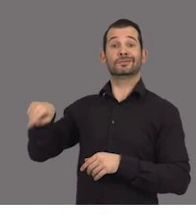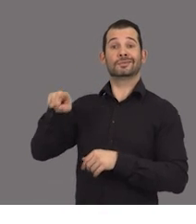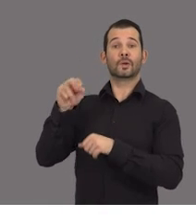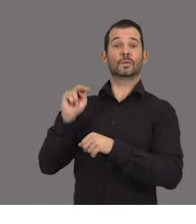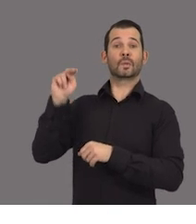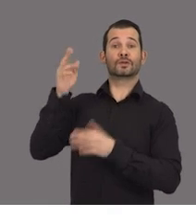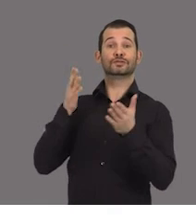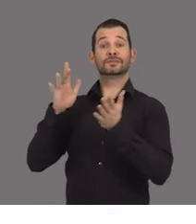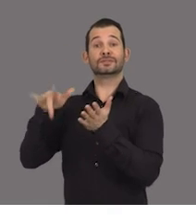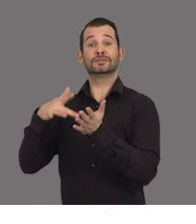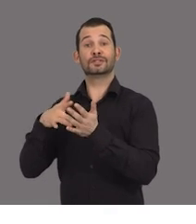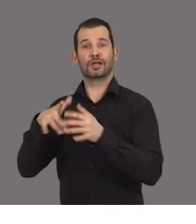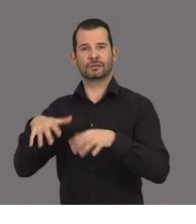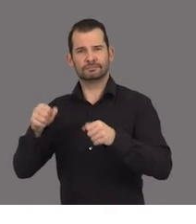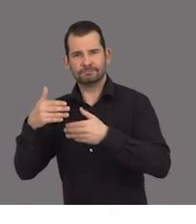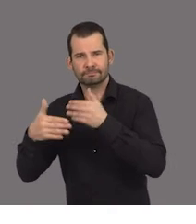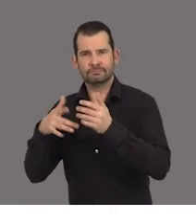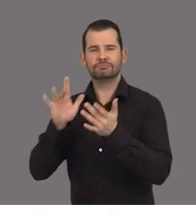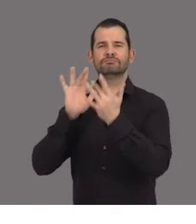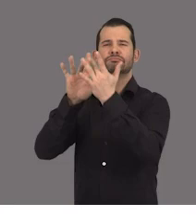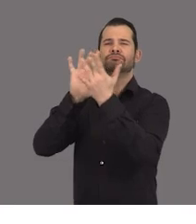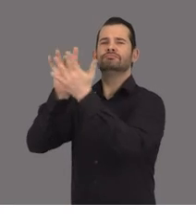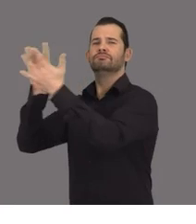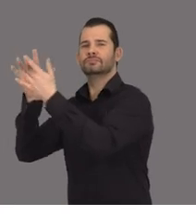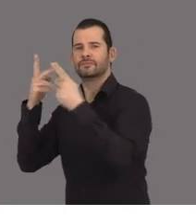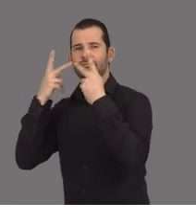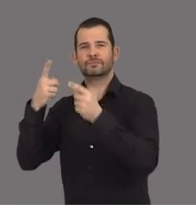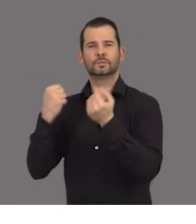individuals, businesses and the community.